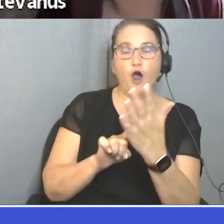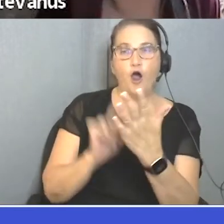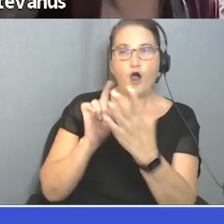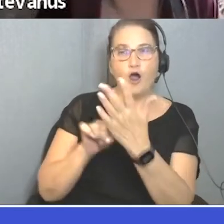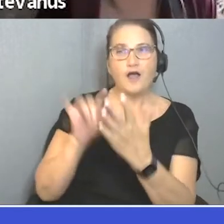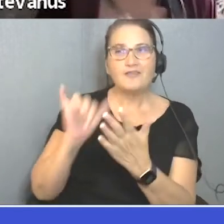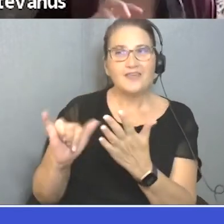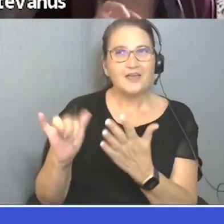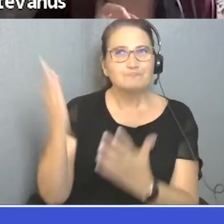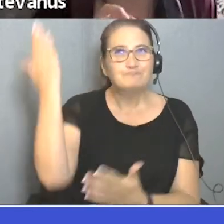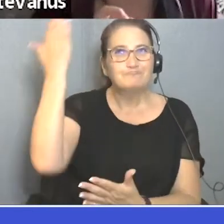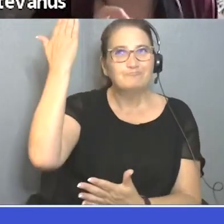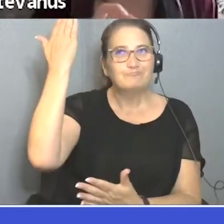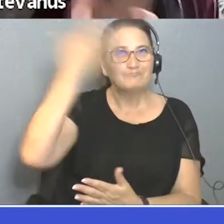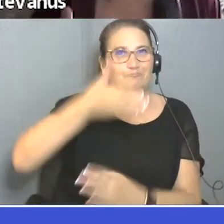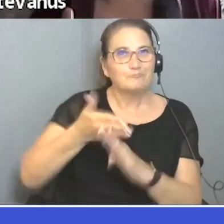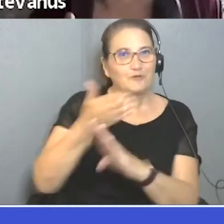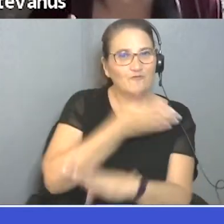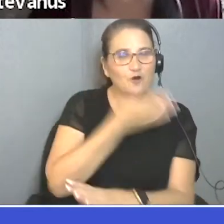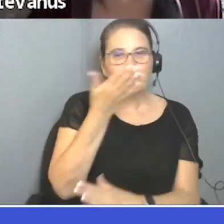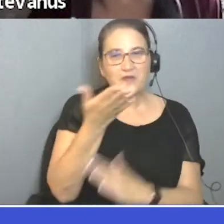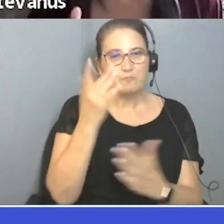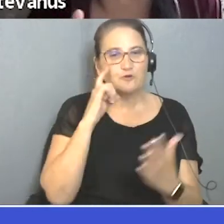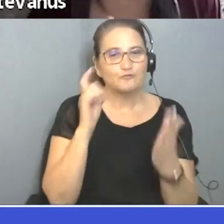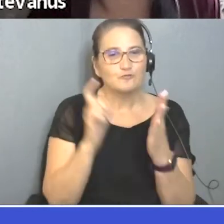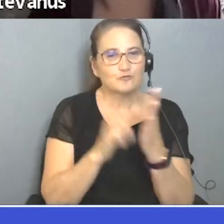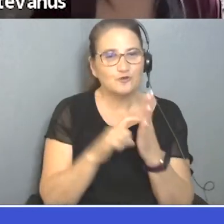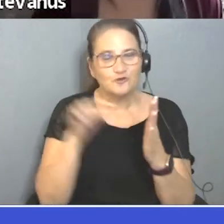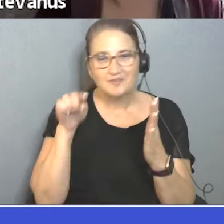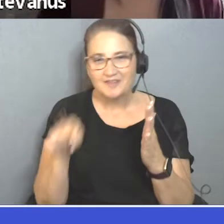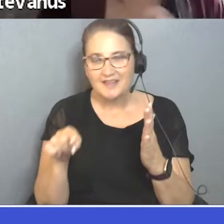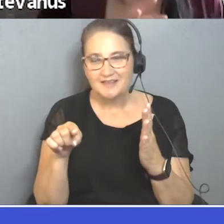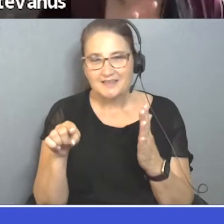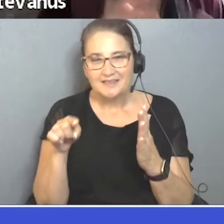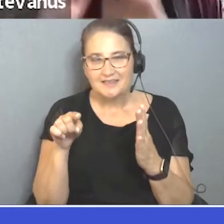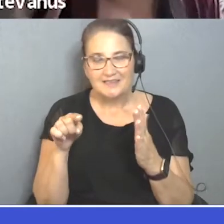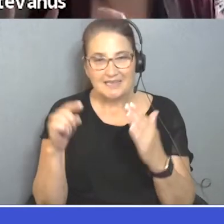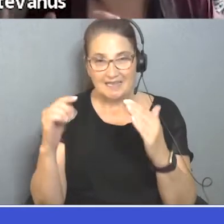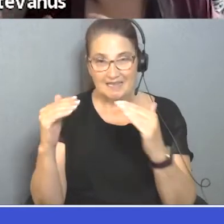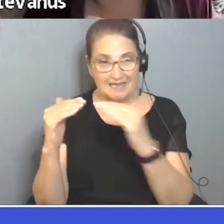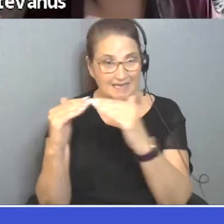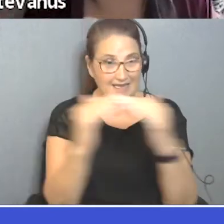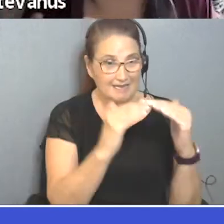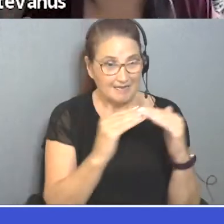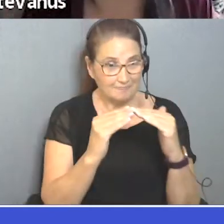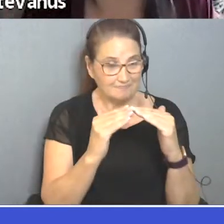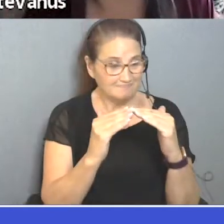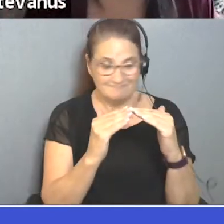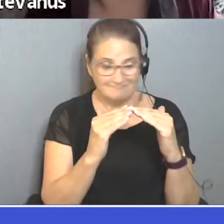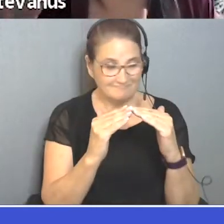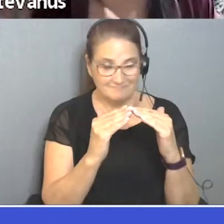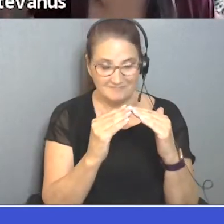We might begin to notice that things aren't working for everyone equally. That there's consequences to design.